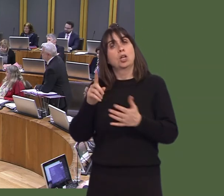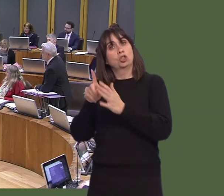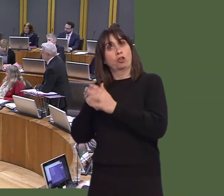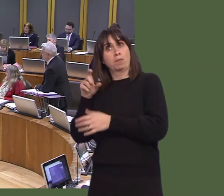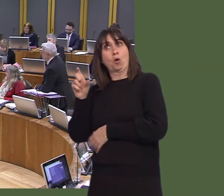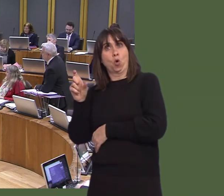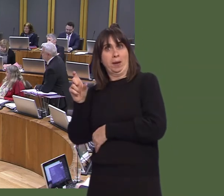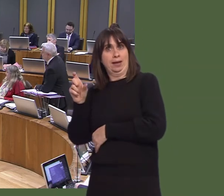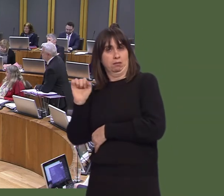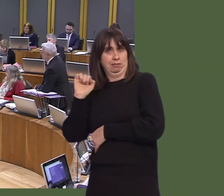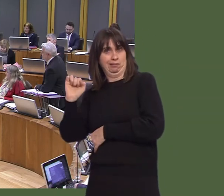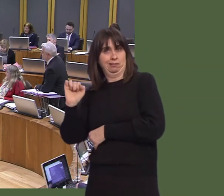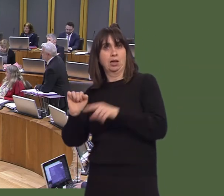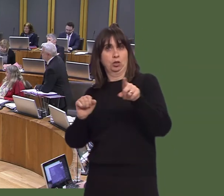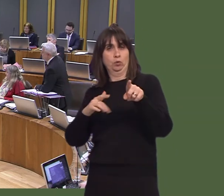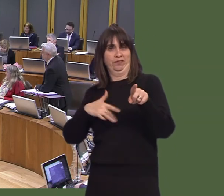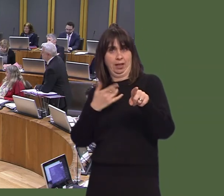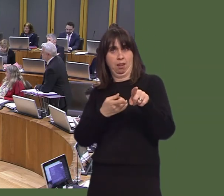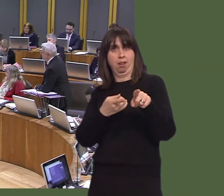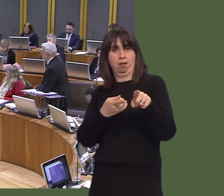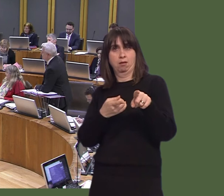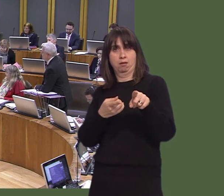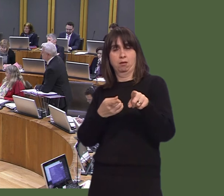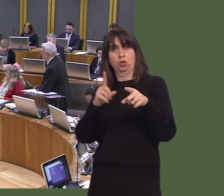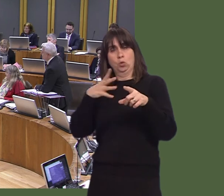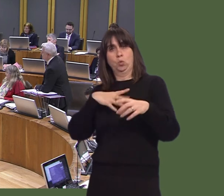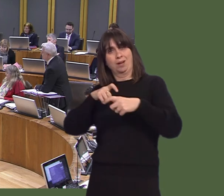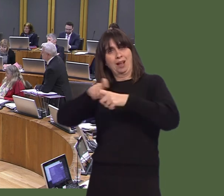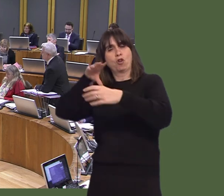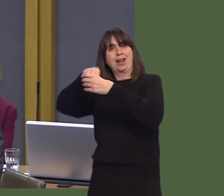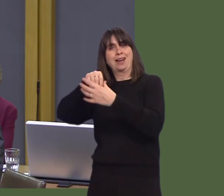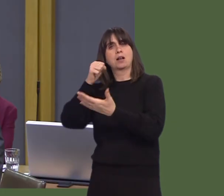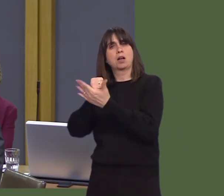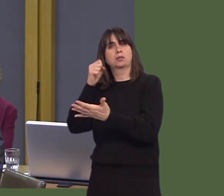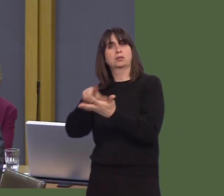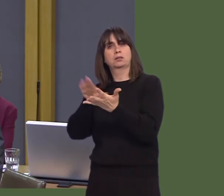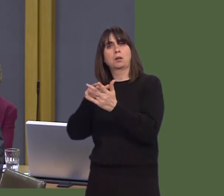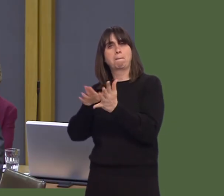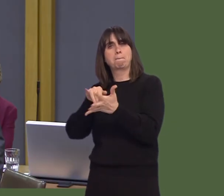support and that support them will be able to meet the challenge of the future and get